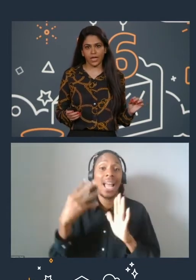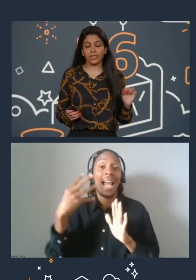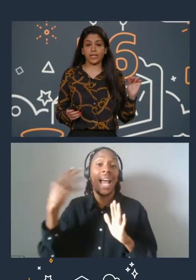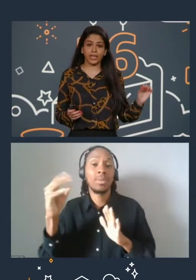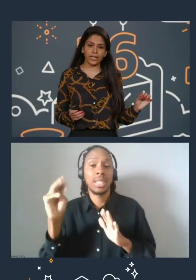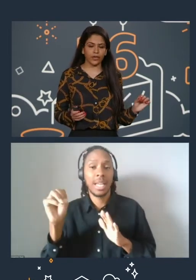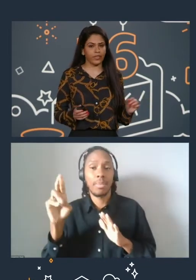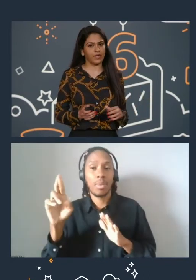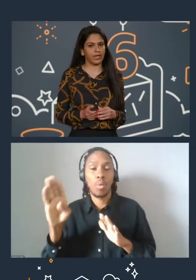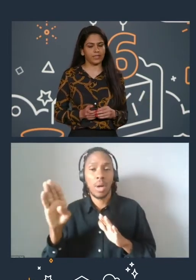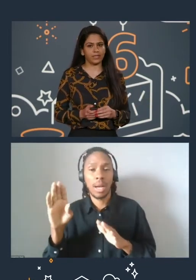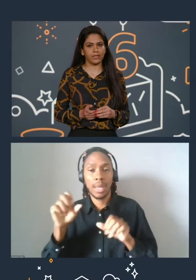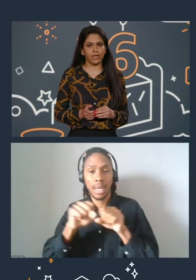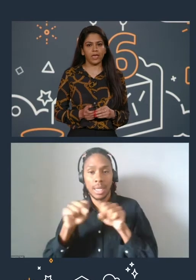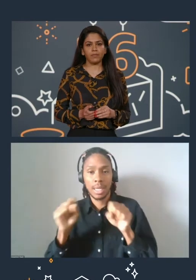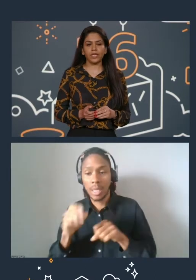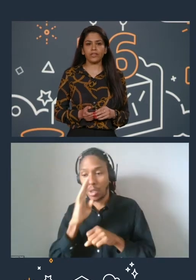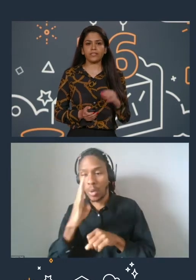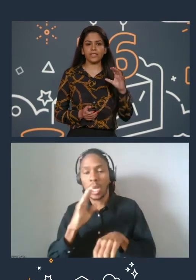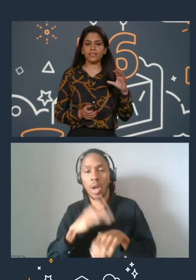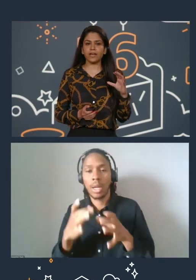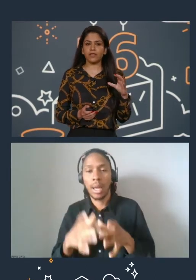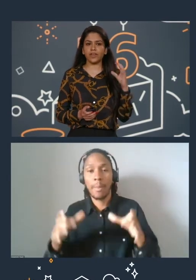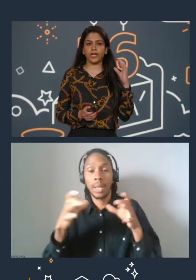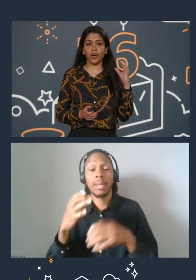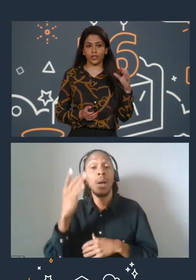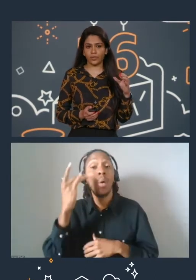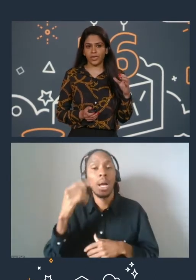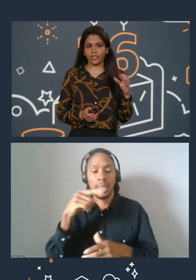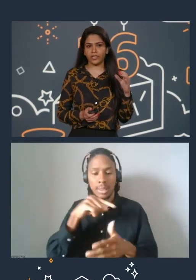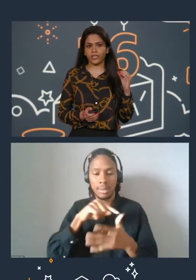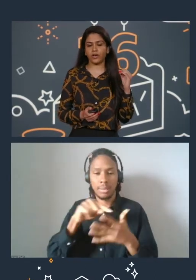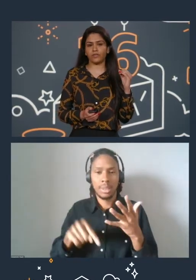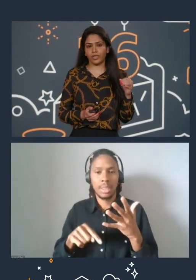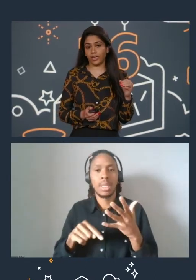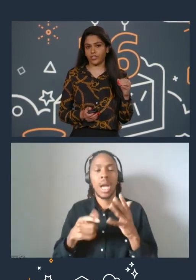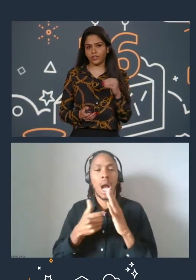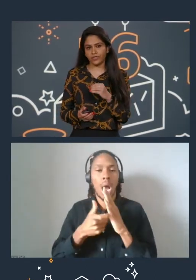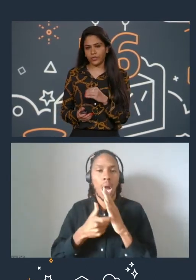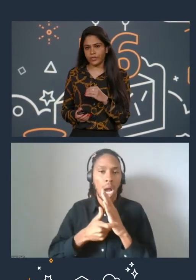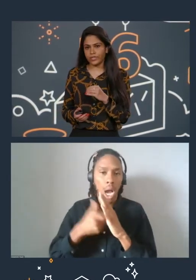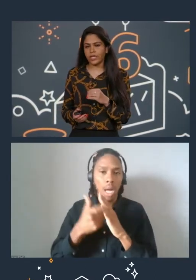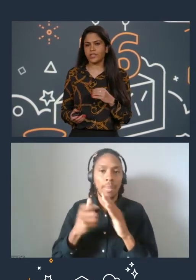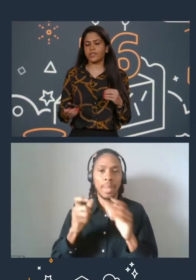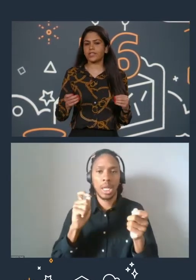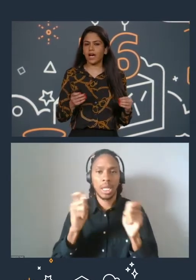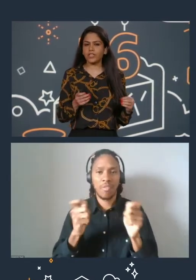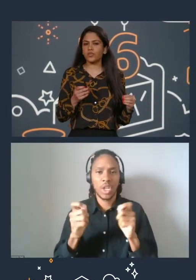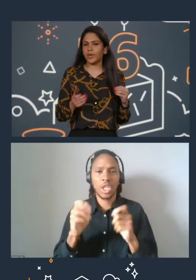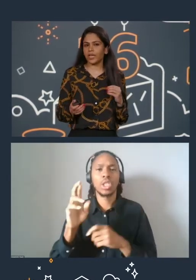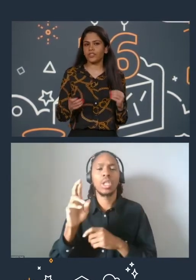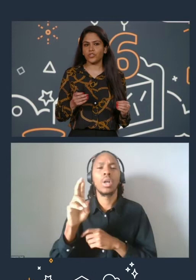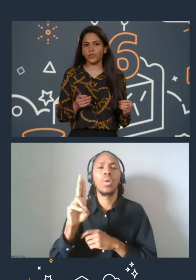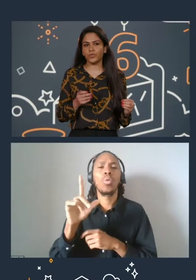and directly on the buckets, because these are very automated configuration of rules so it's hard to pick and choose